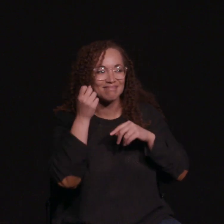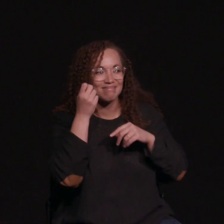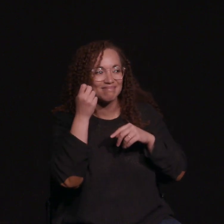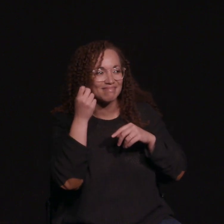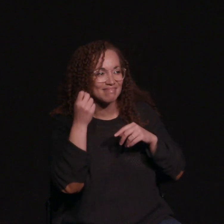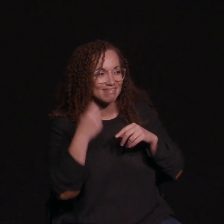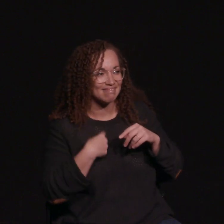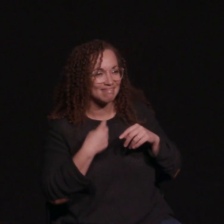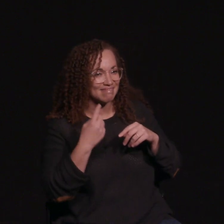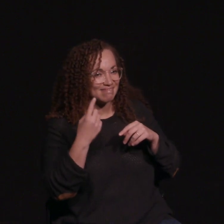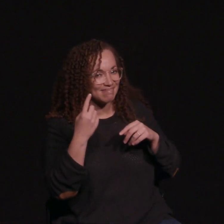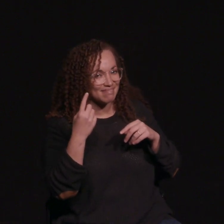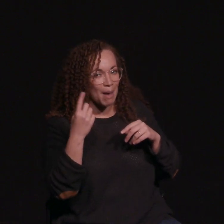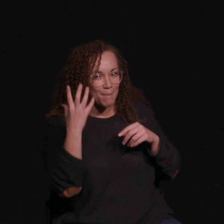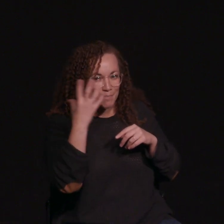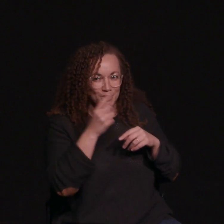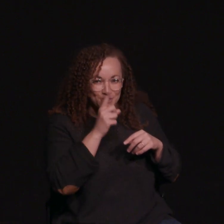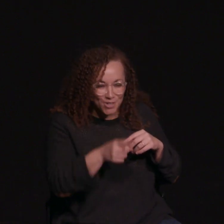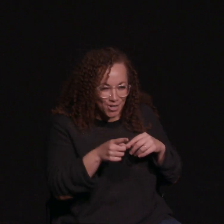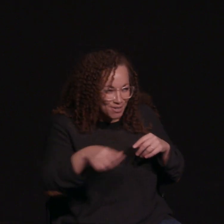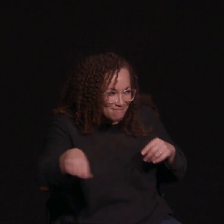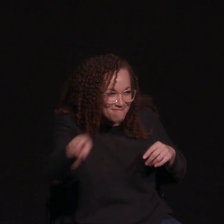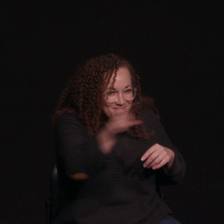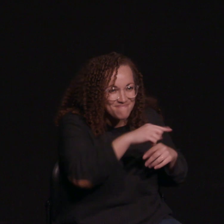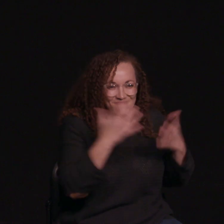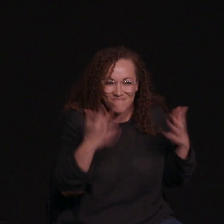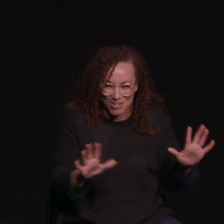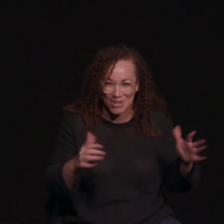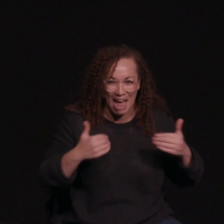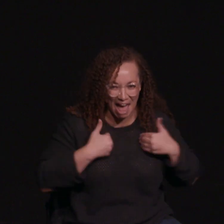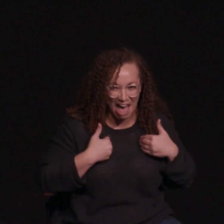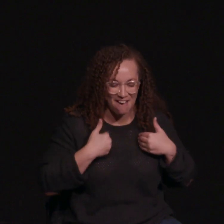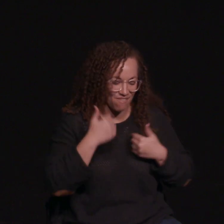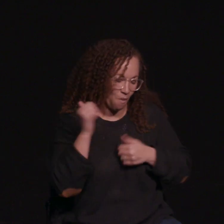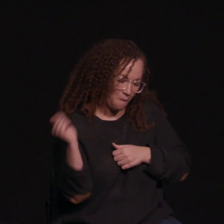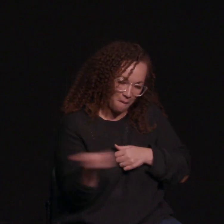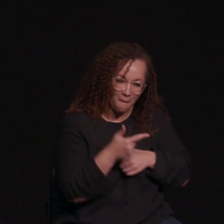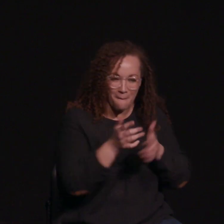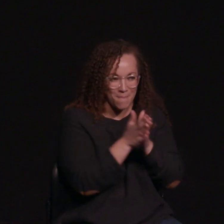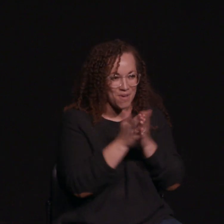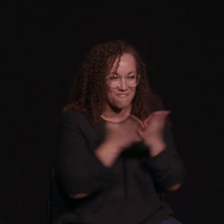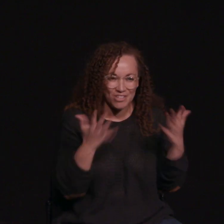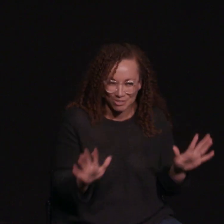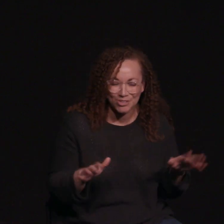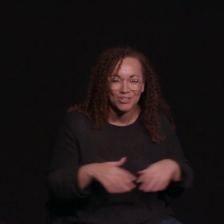every copy of the book. "Black Food" is a gorgeous collection of recipes,